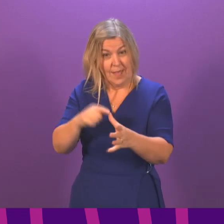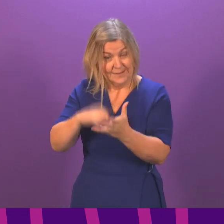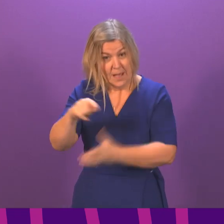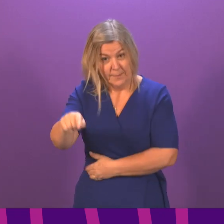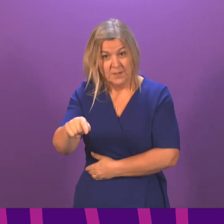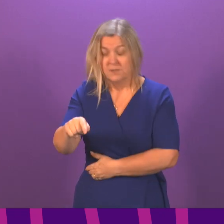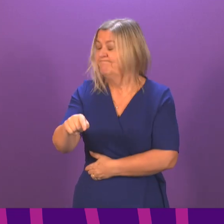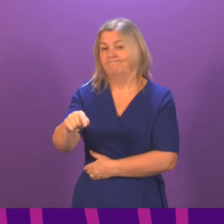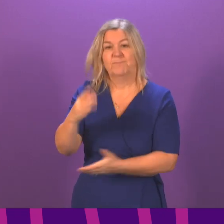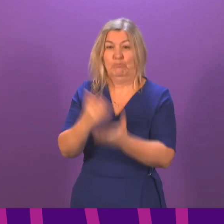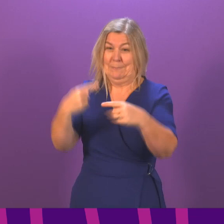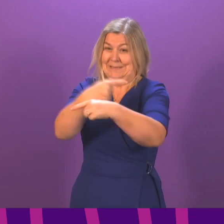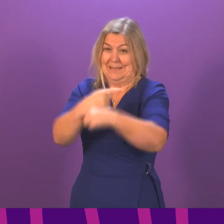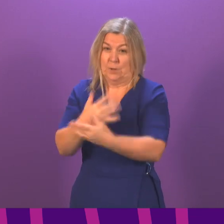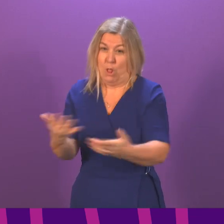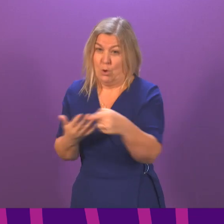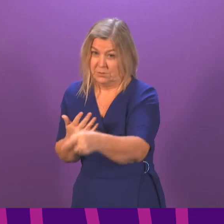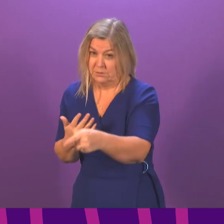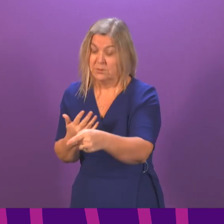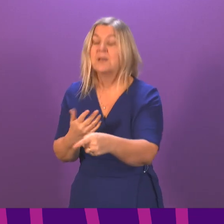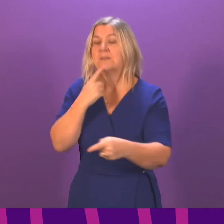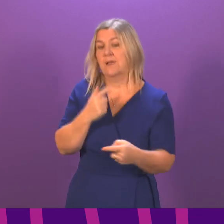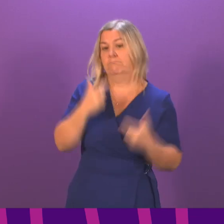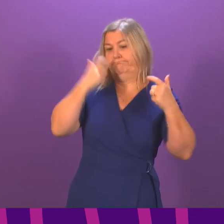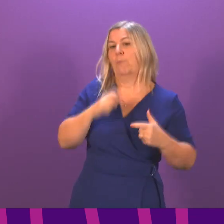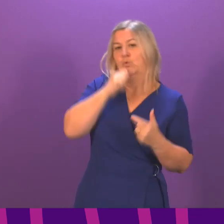judicial review would find in favour of Alex Salmond, as it duly went on to do.